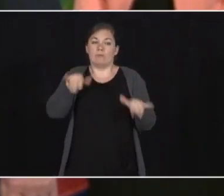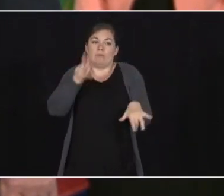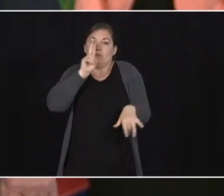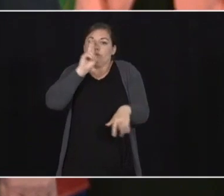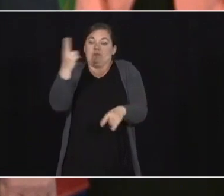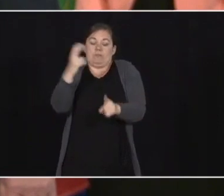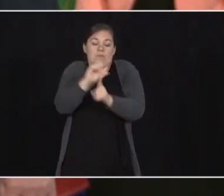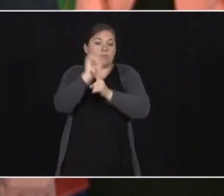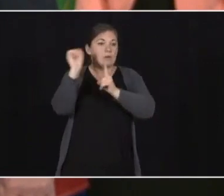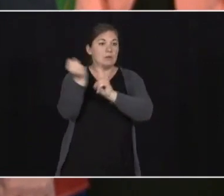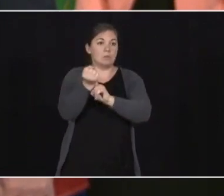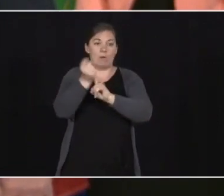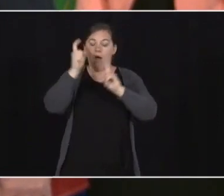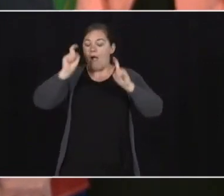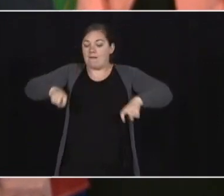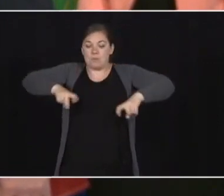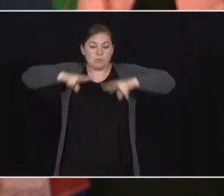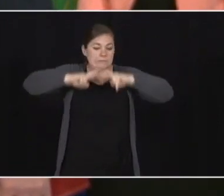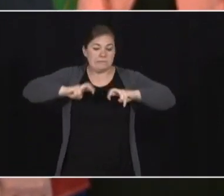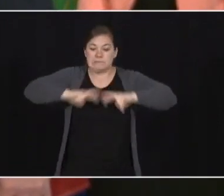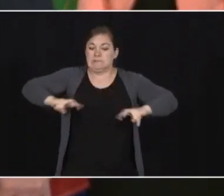And how we move forward